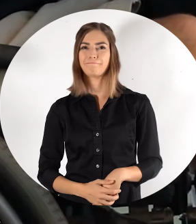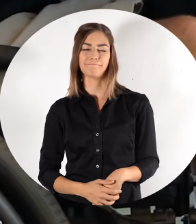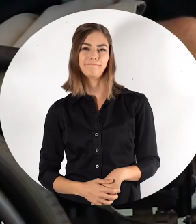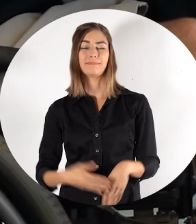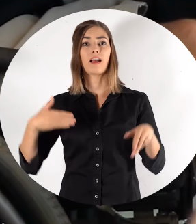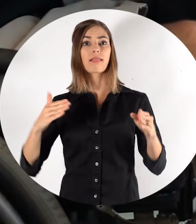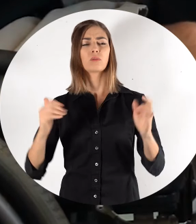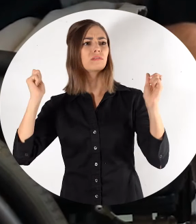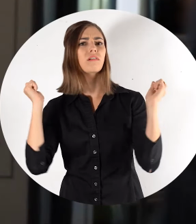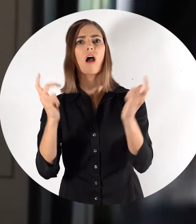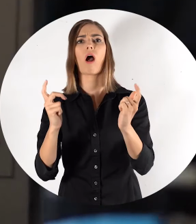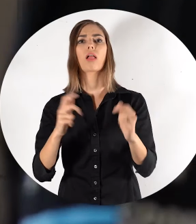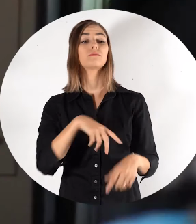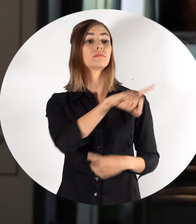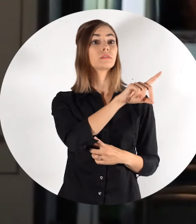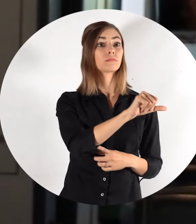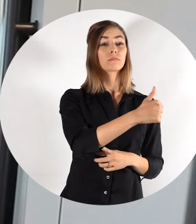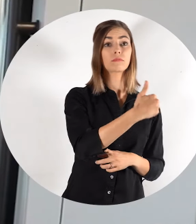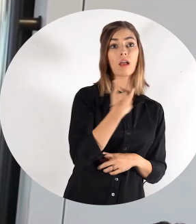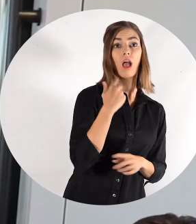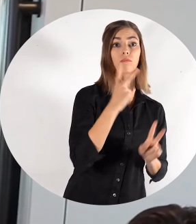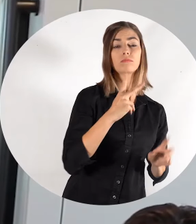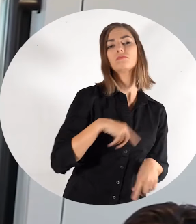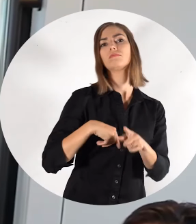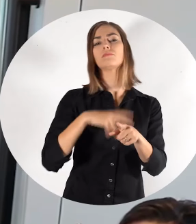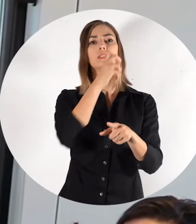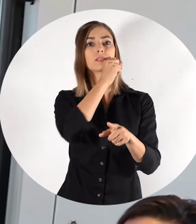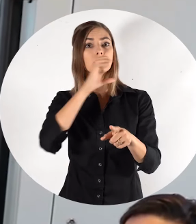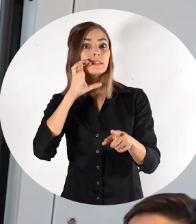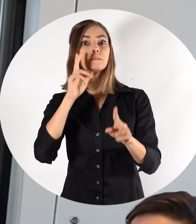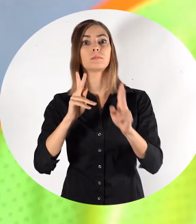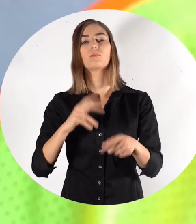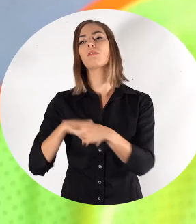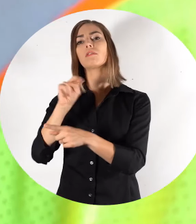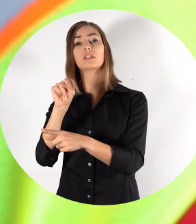It allows everybody, not just disabled, but the elderly, the non-disabled, I mean,